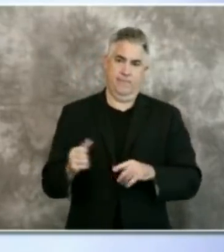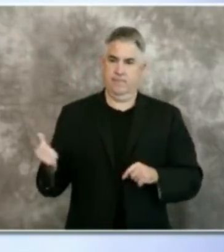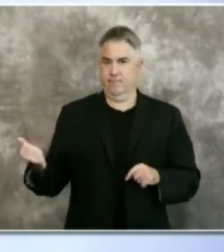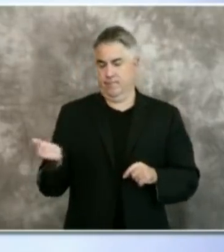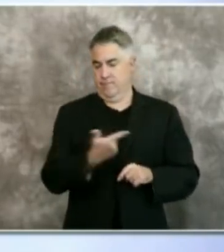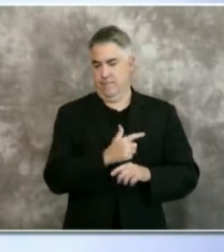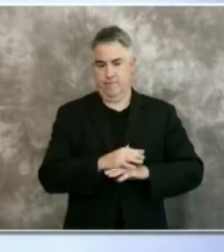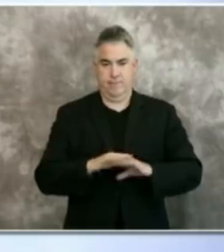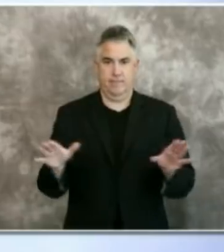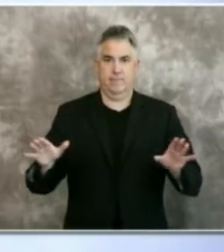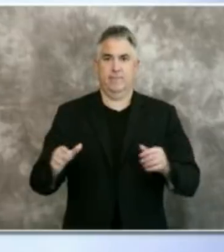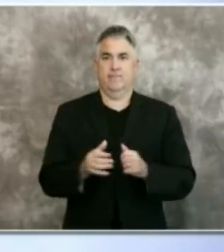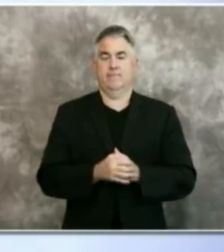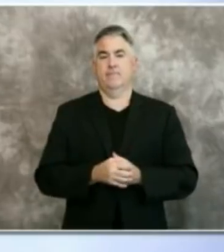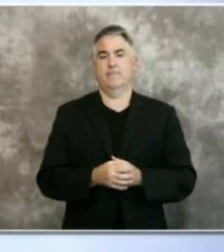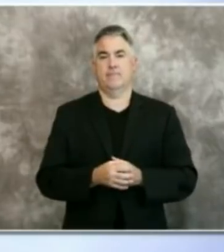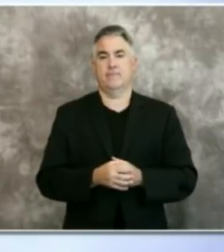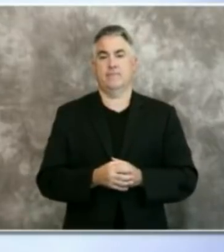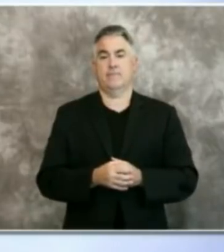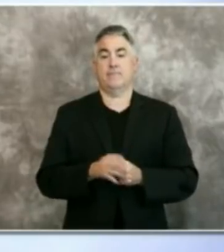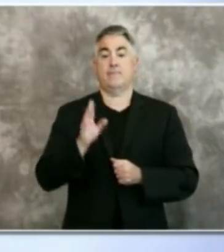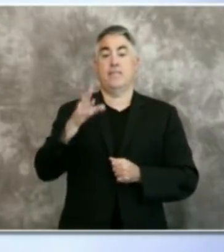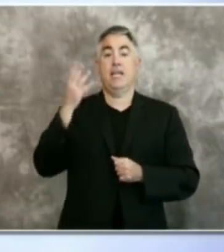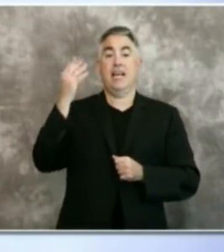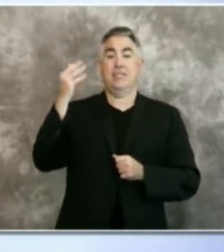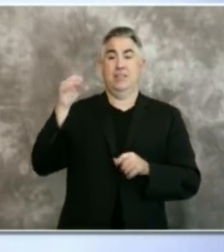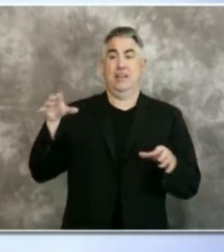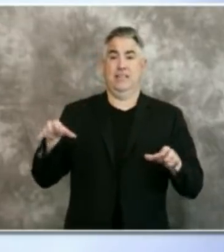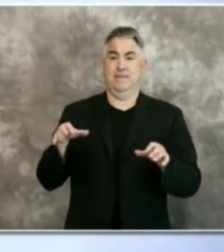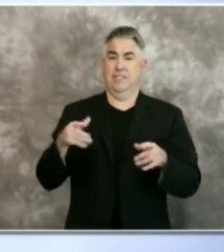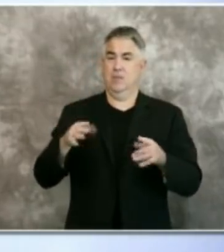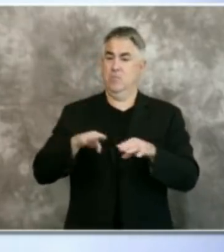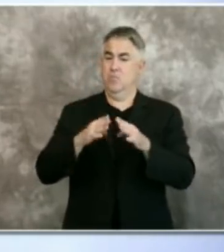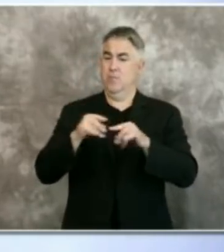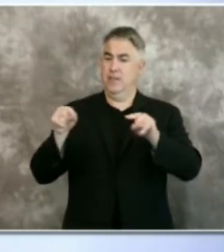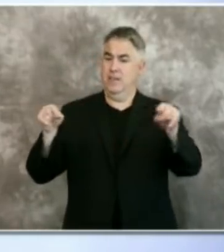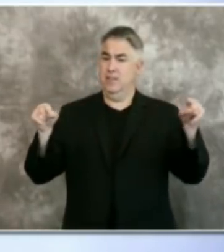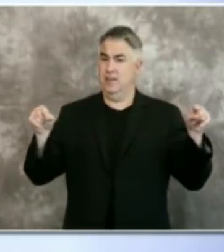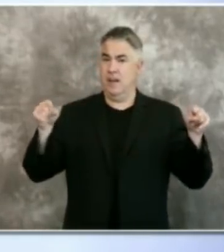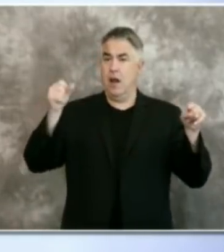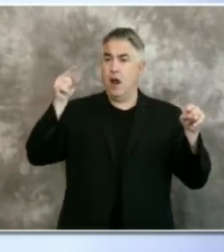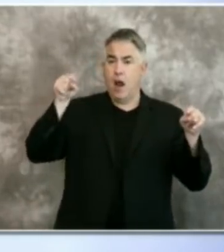ALL WAYS BATTING CAGES ARCADE THE INDOOR FUNCTION OF BOTH